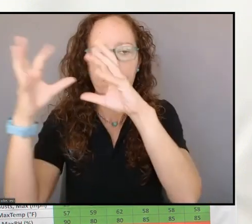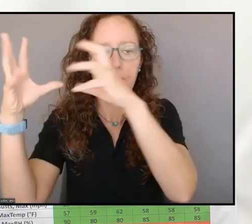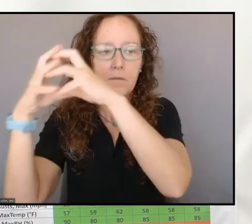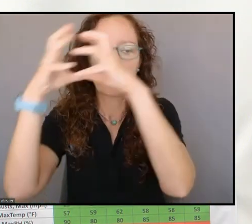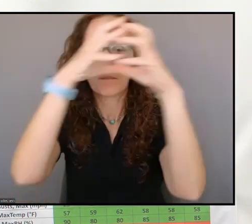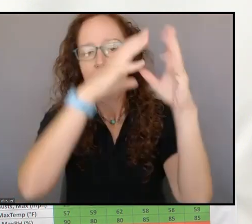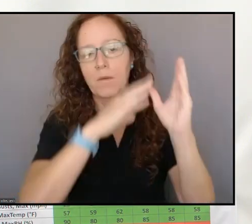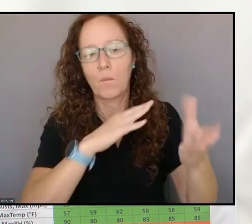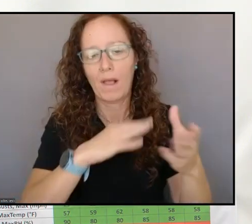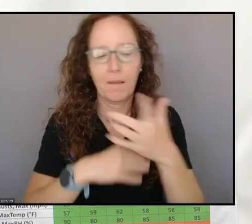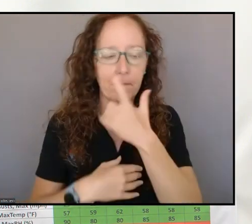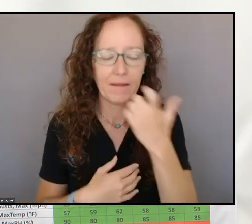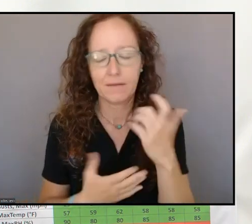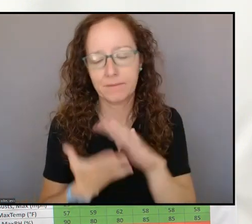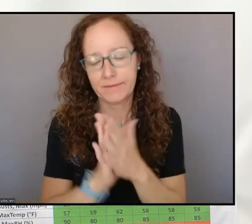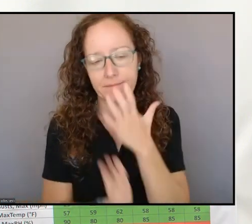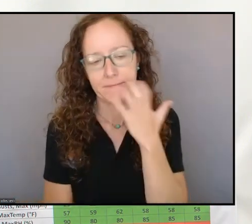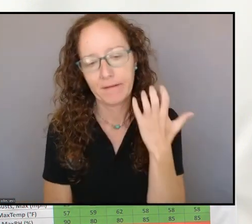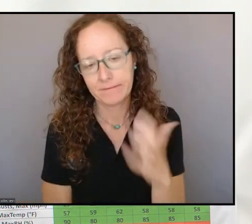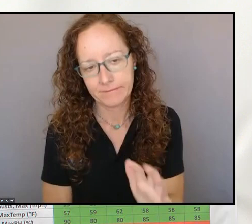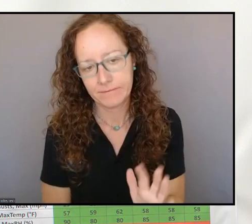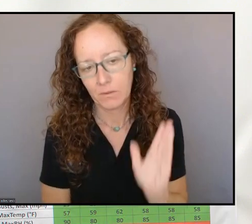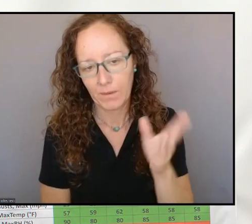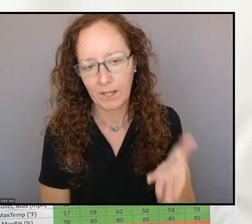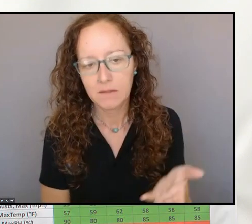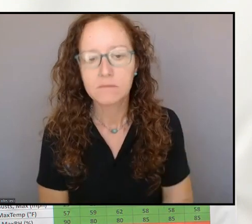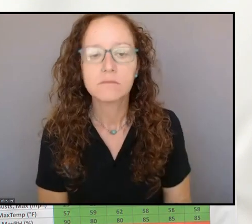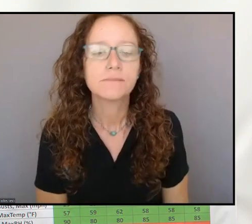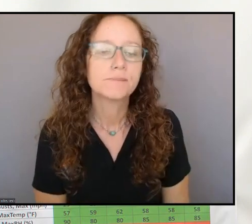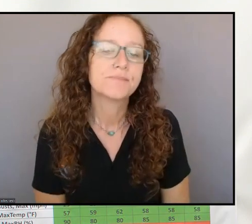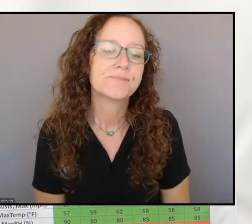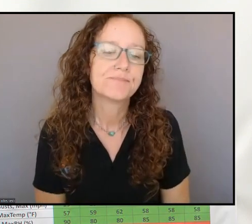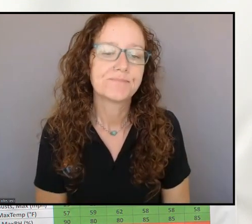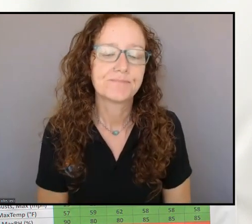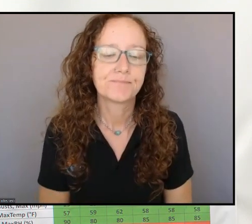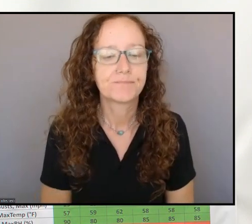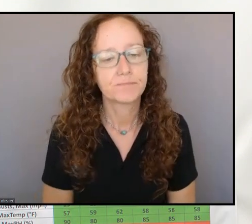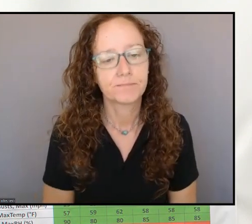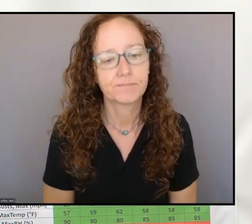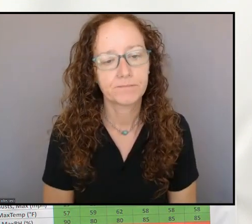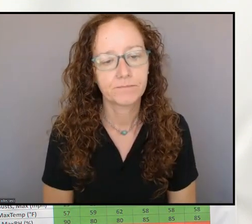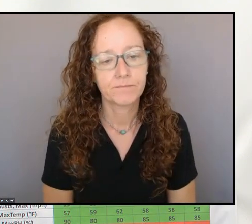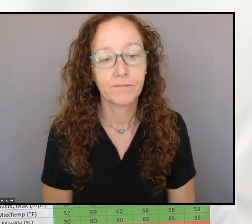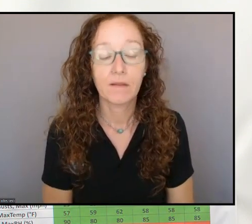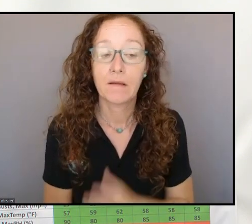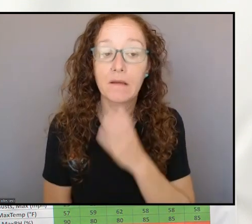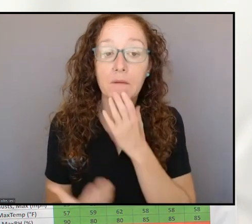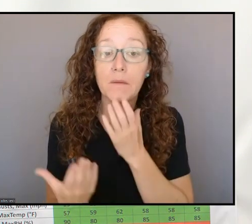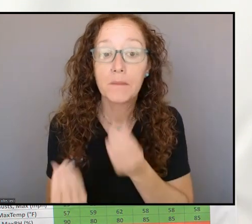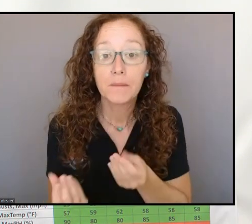those clouds. In terms of humidity, expecting pretty low